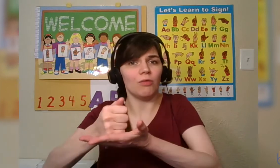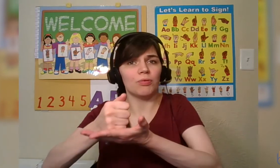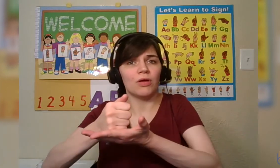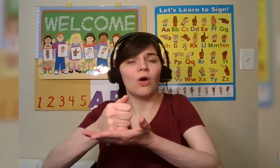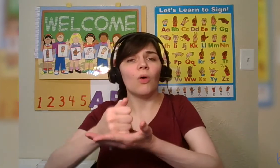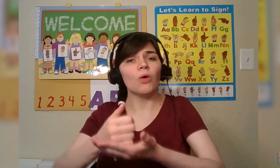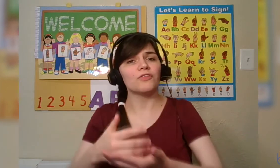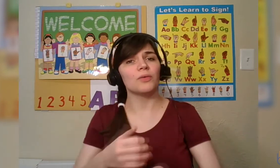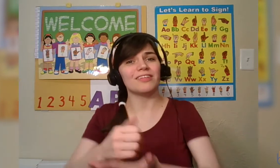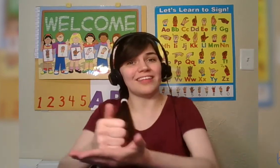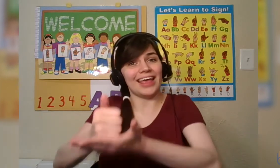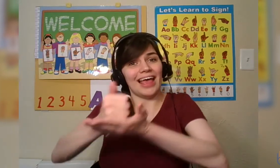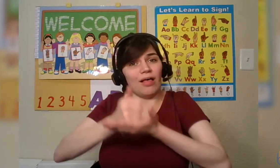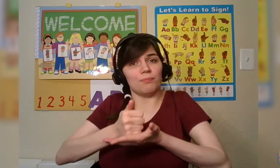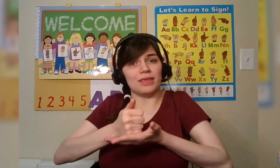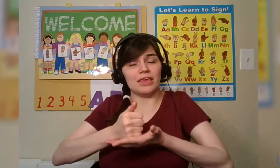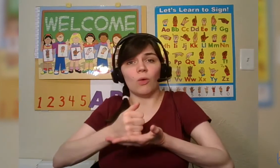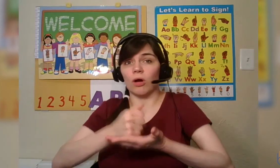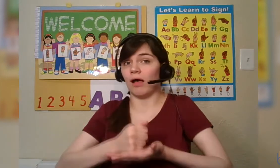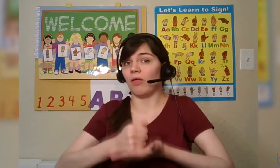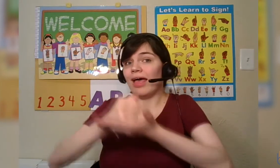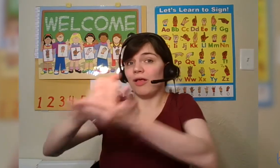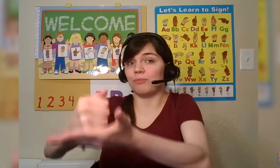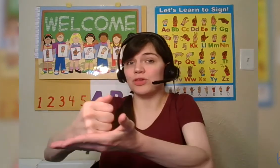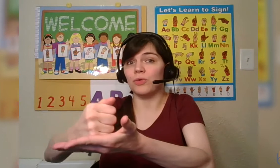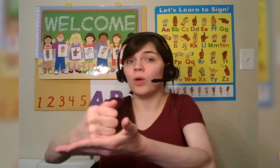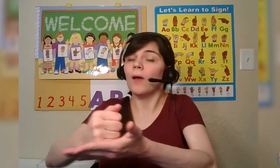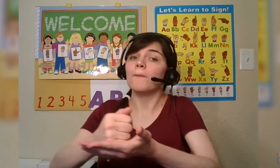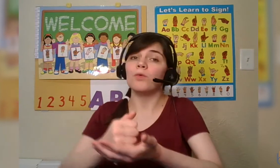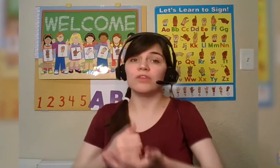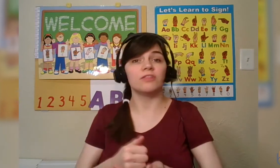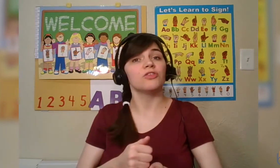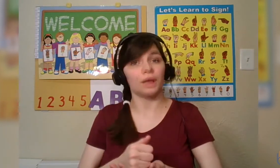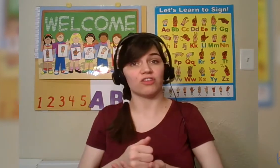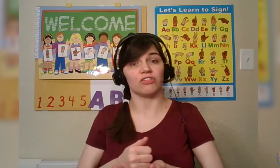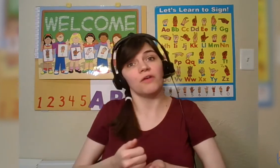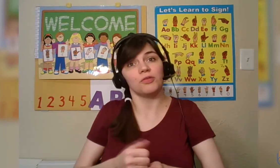Or if you want to say, "Help me," or "I'll help you," move it in the direction of the